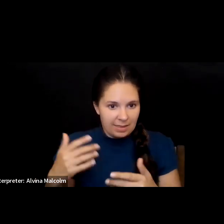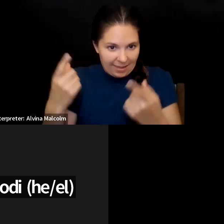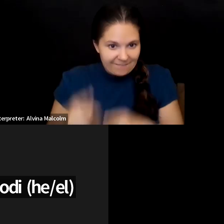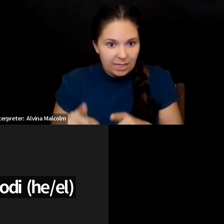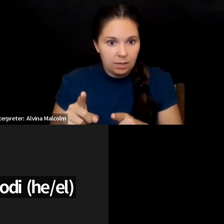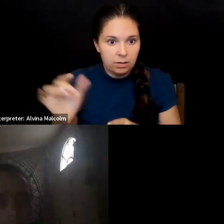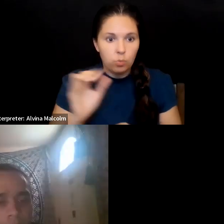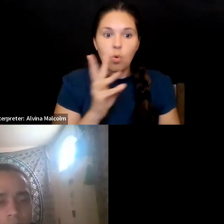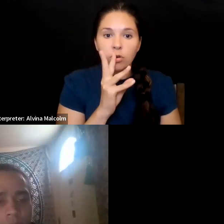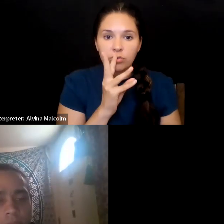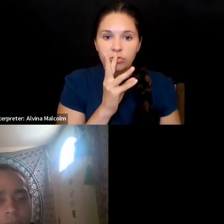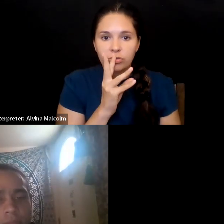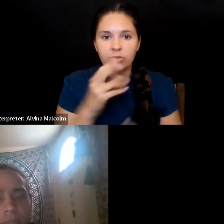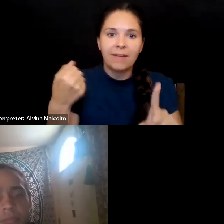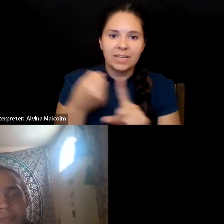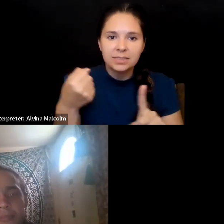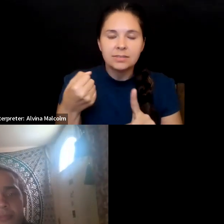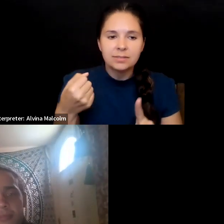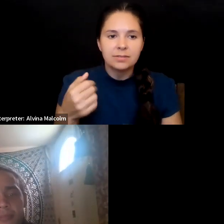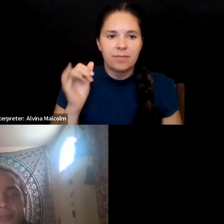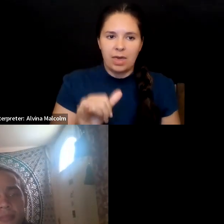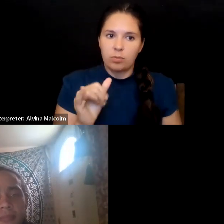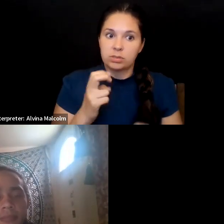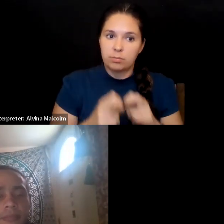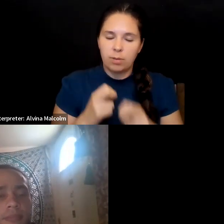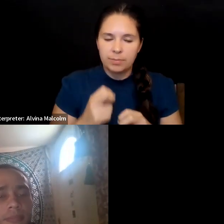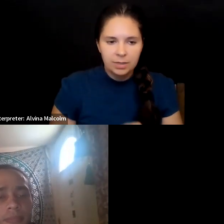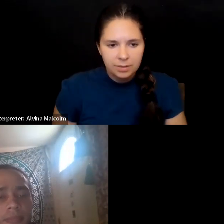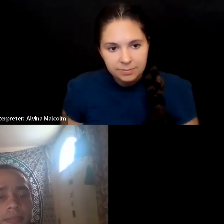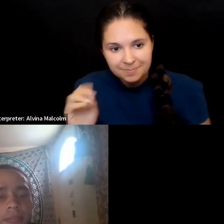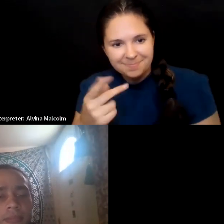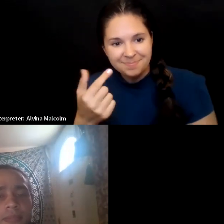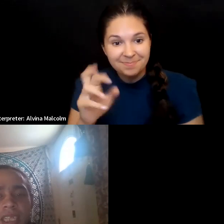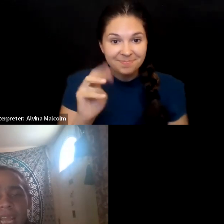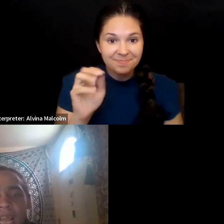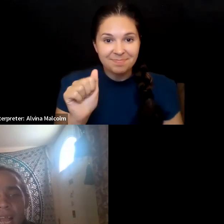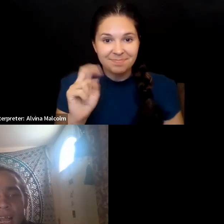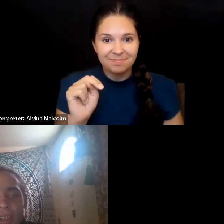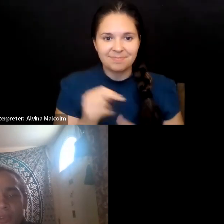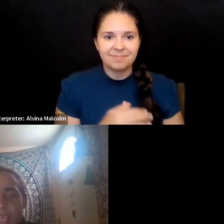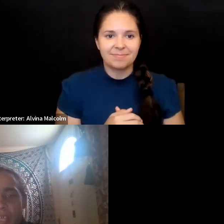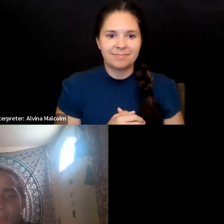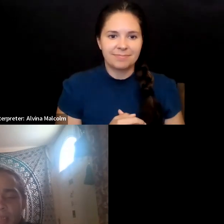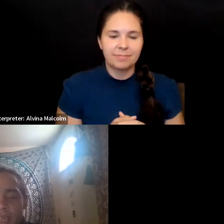need to connect. They did not want a